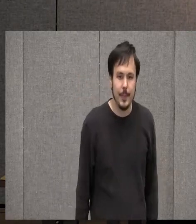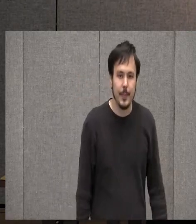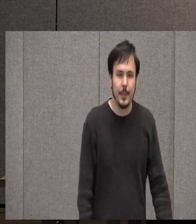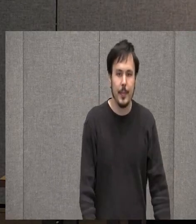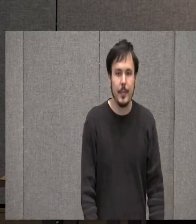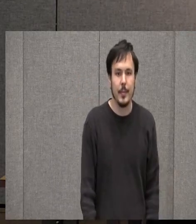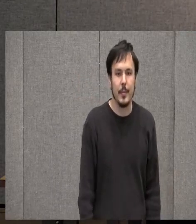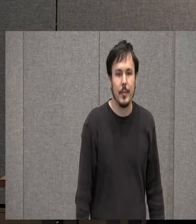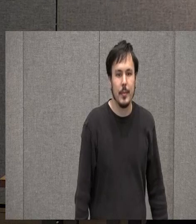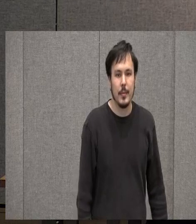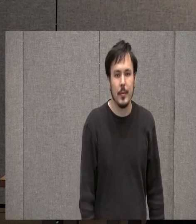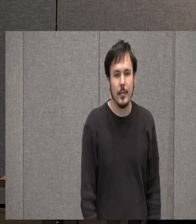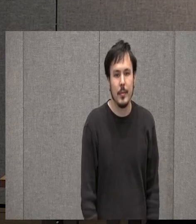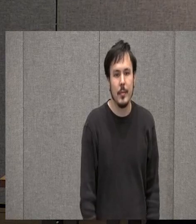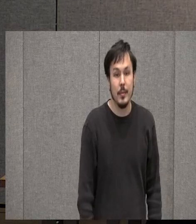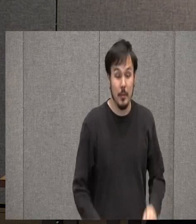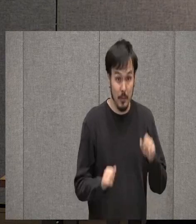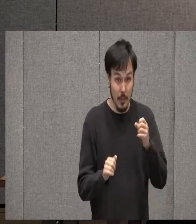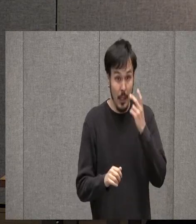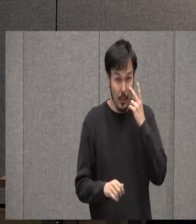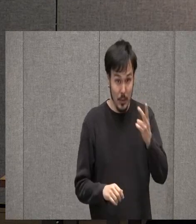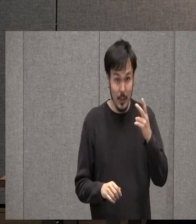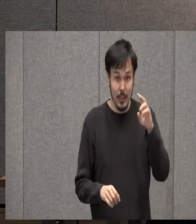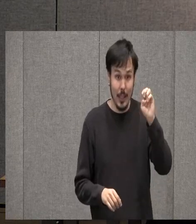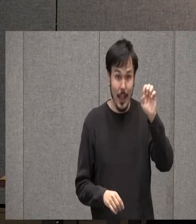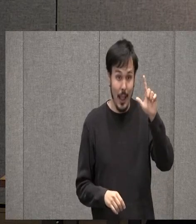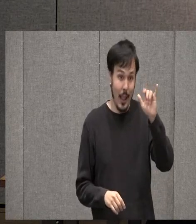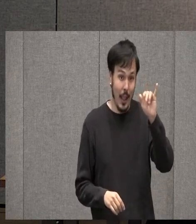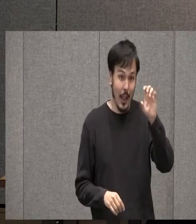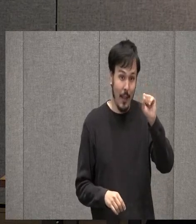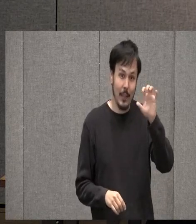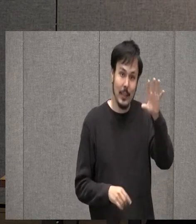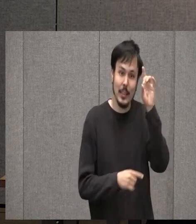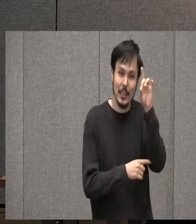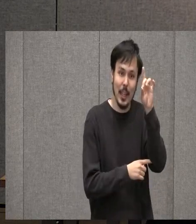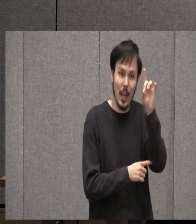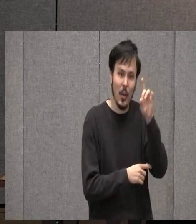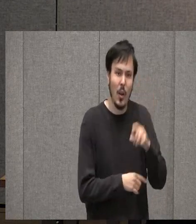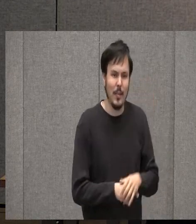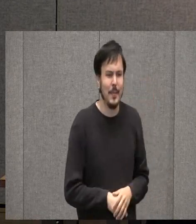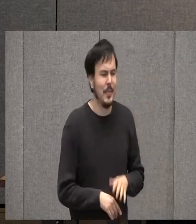Okay, so you can you see the Elvis dinosaur? [Ms Potter] His hair stands out. His hair does stand out.